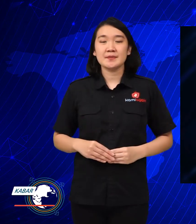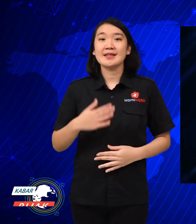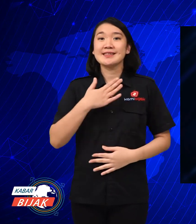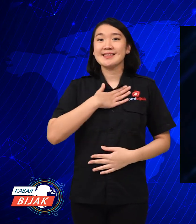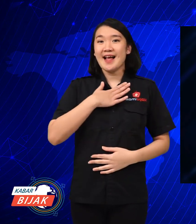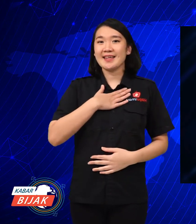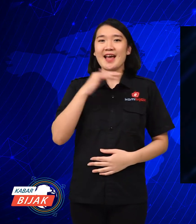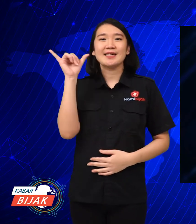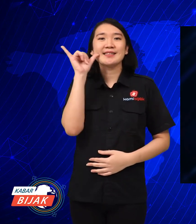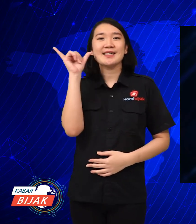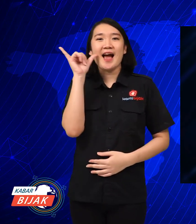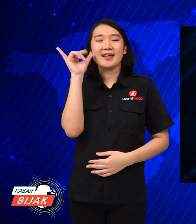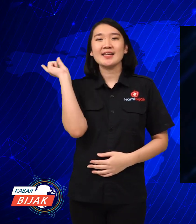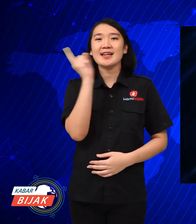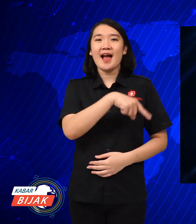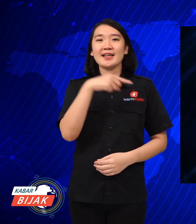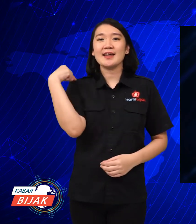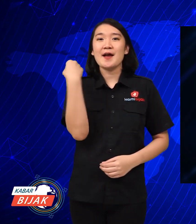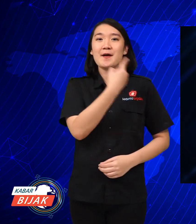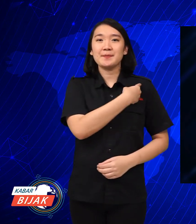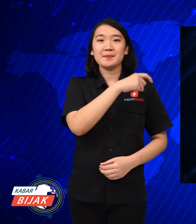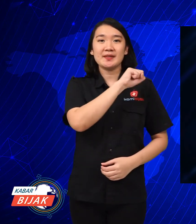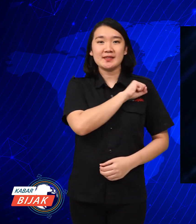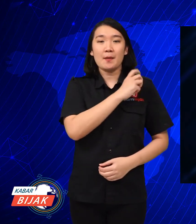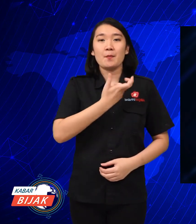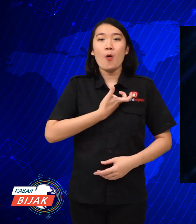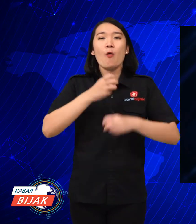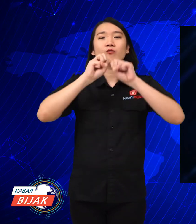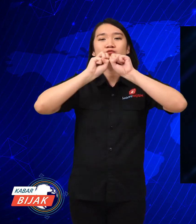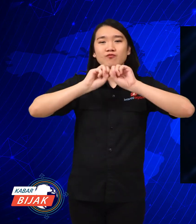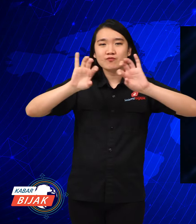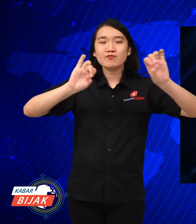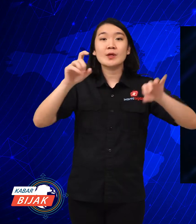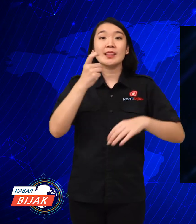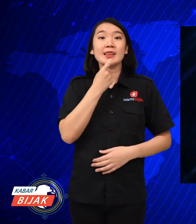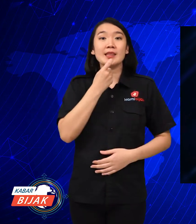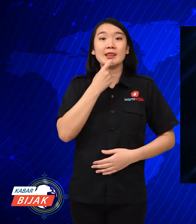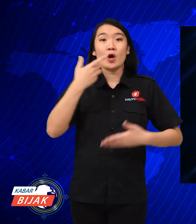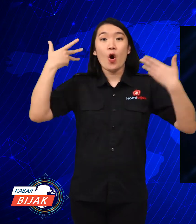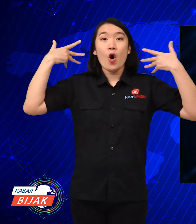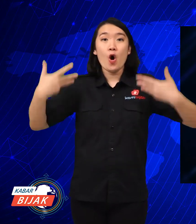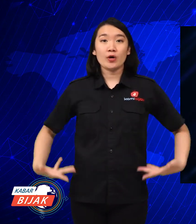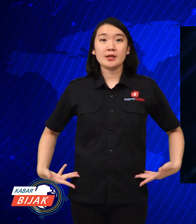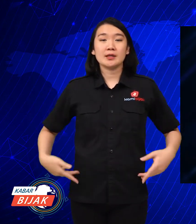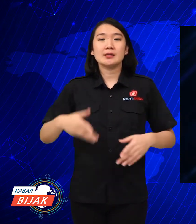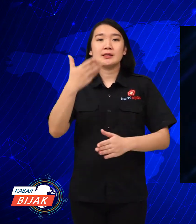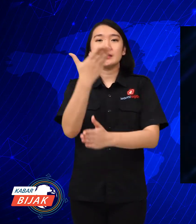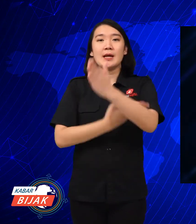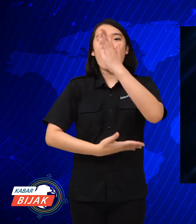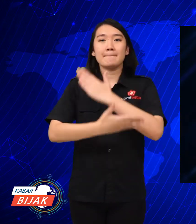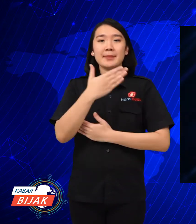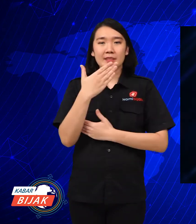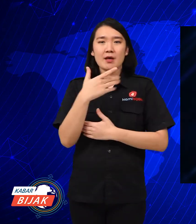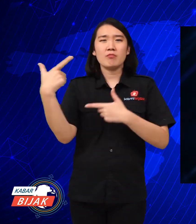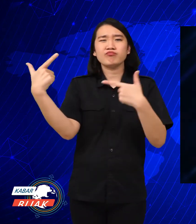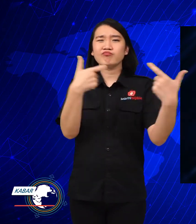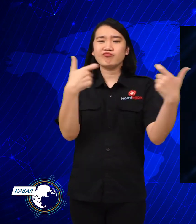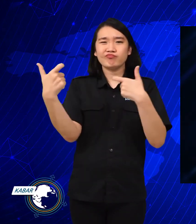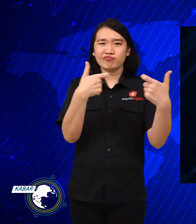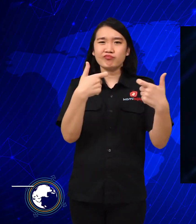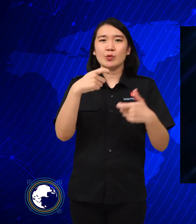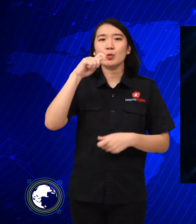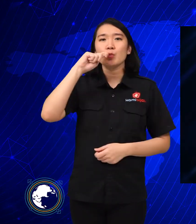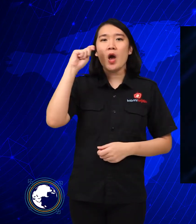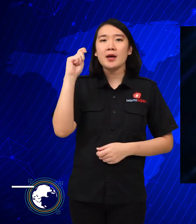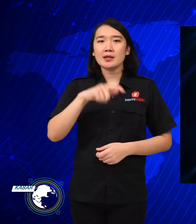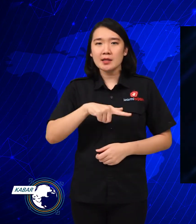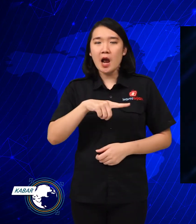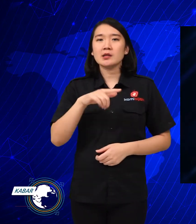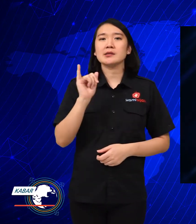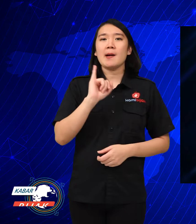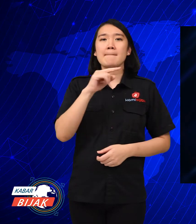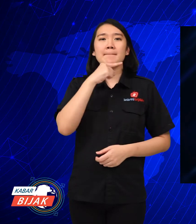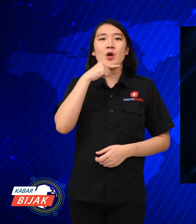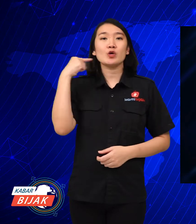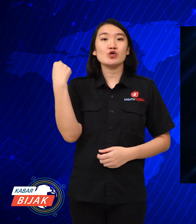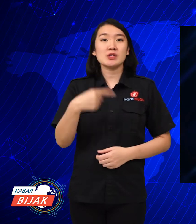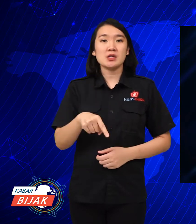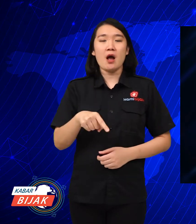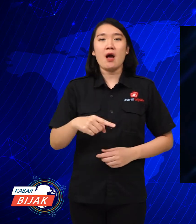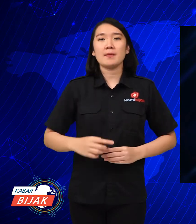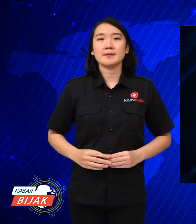I'm Yani from Us, Wise wants to share the news on the condition of disability in the war situation of Ukraine and Russia.